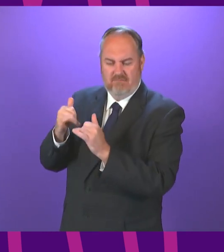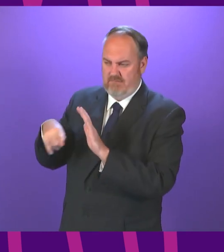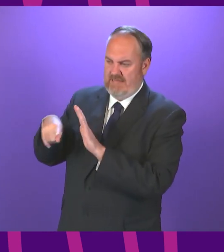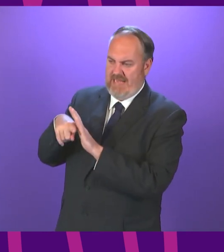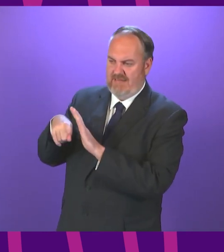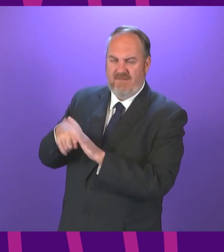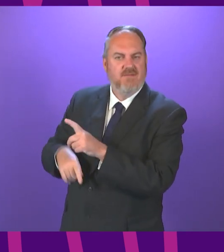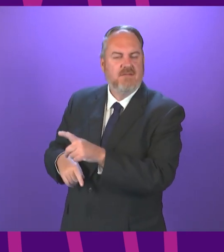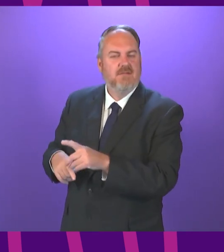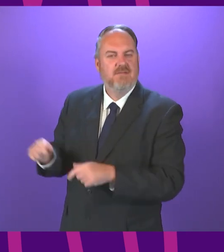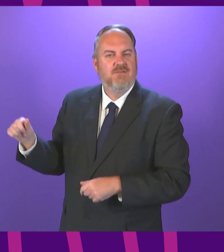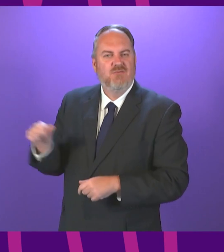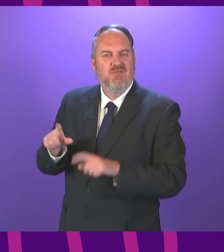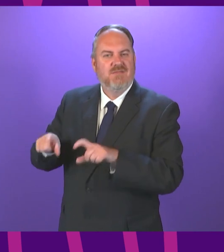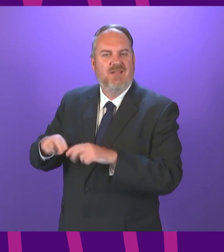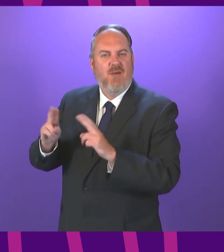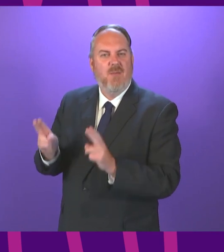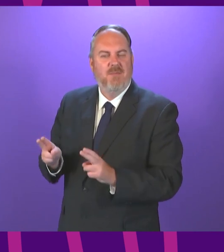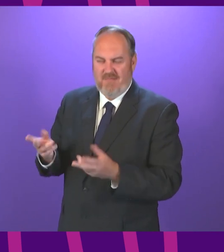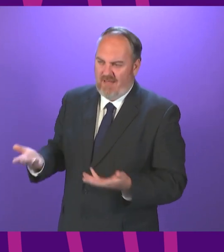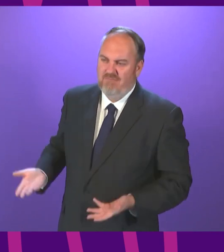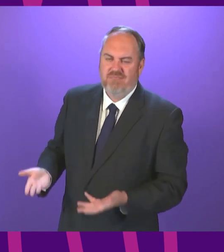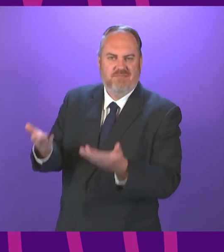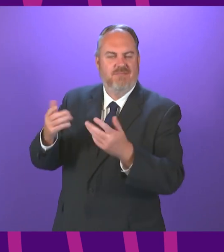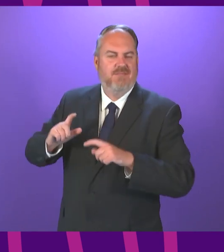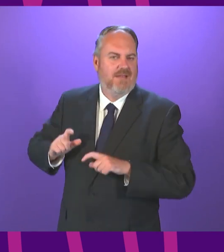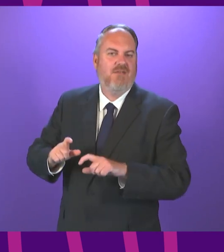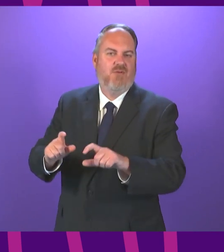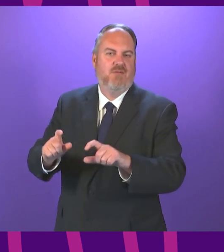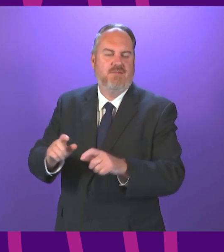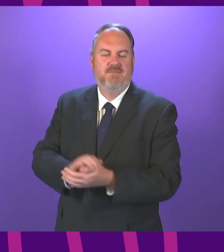self-isolate if they are a close contact. Positive cases will still have to self-isolate, of course.